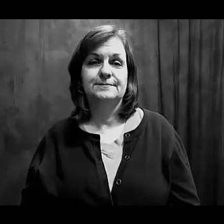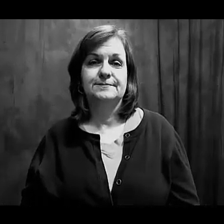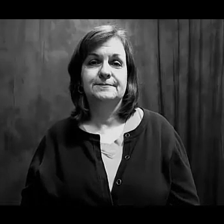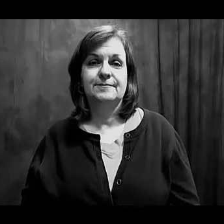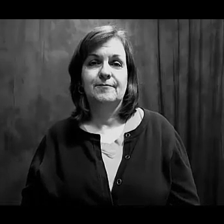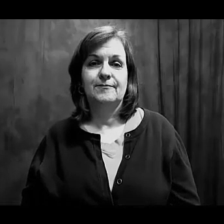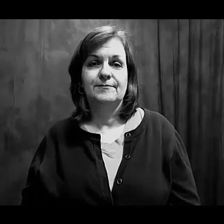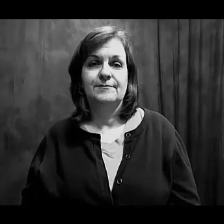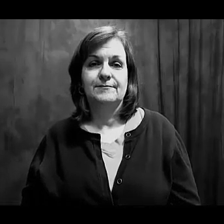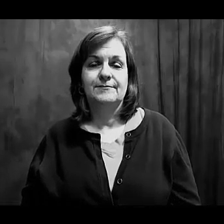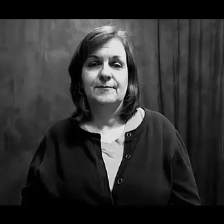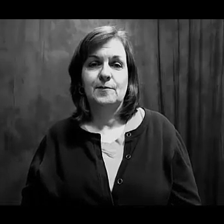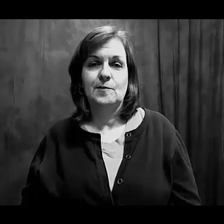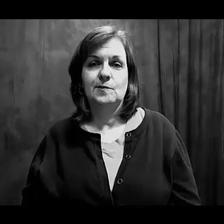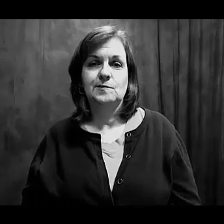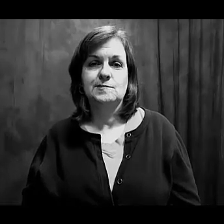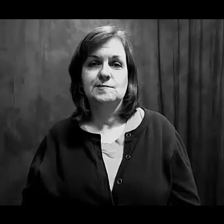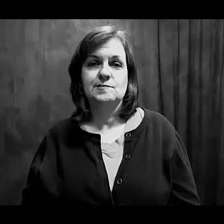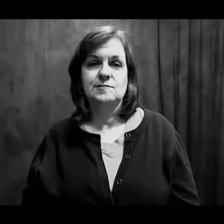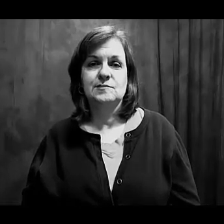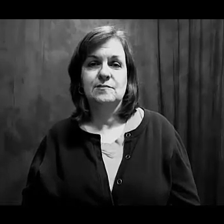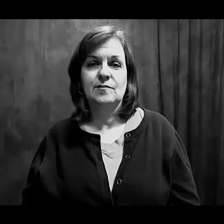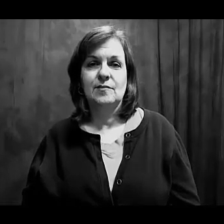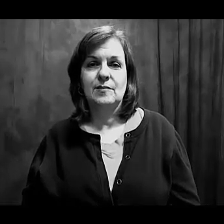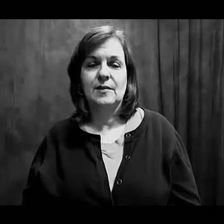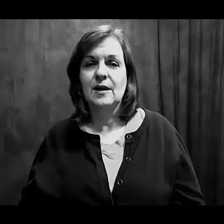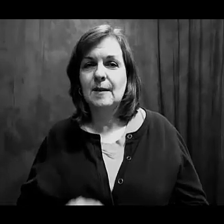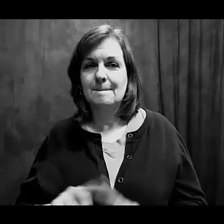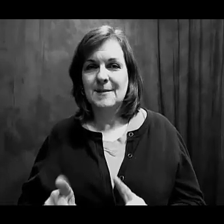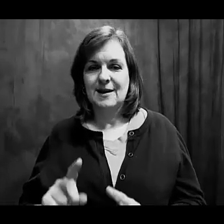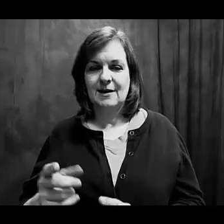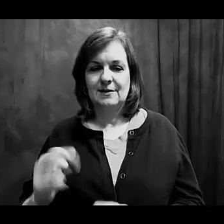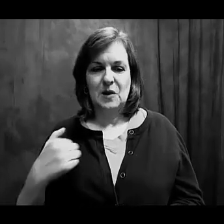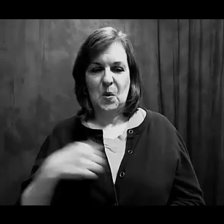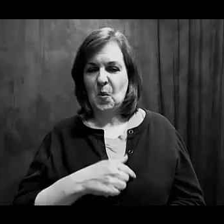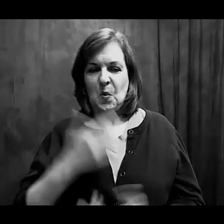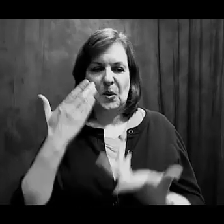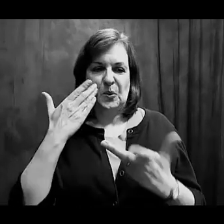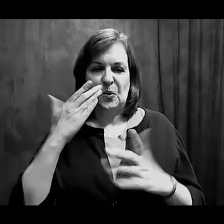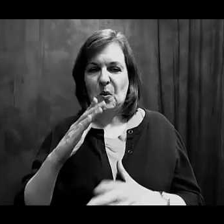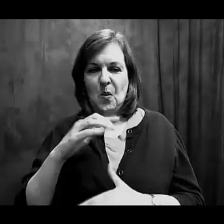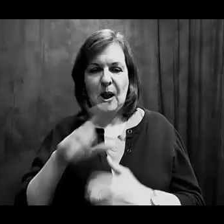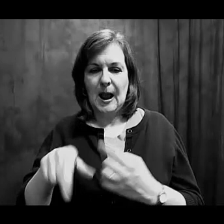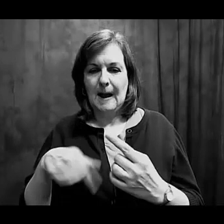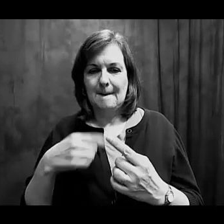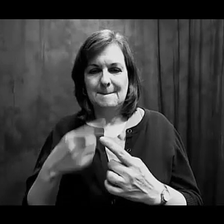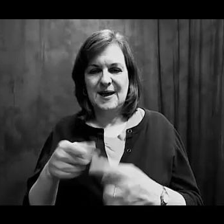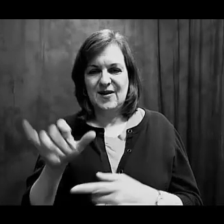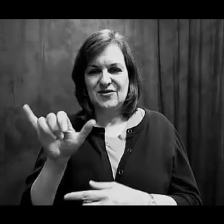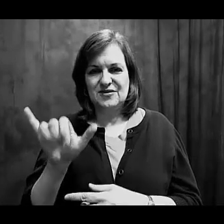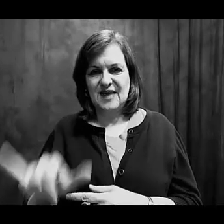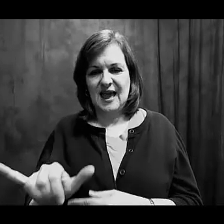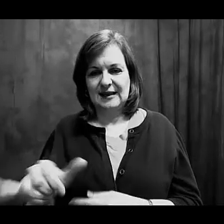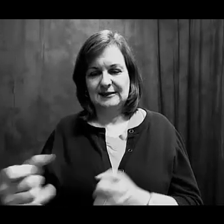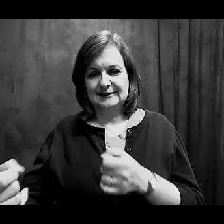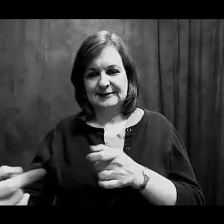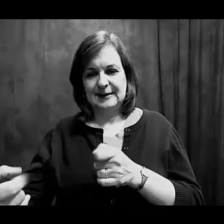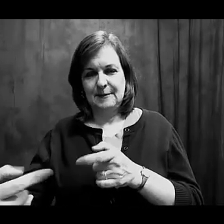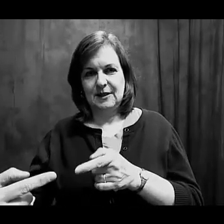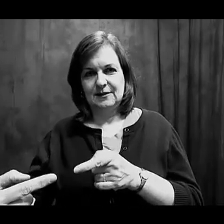but for us we don't know anything about it as far as a conscious awareness of that